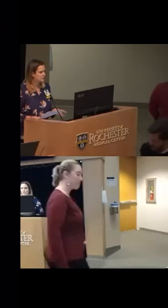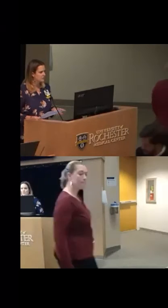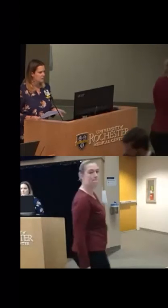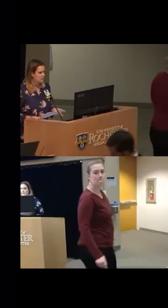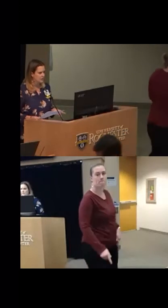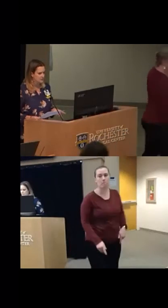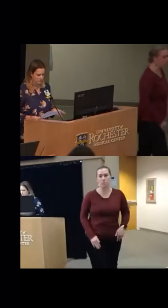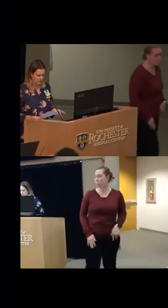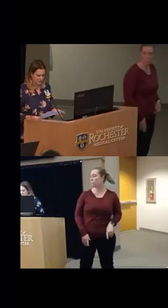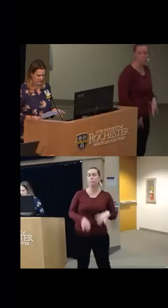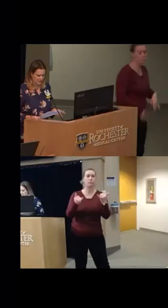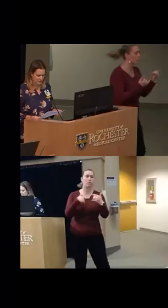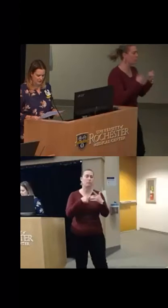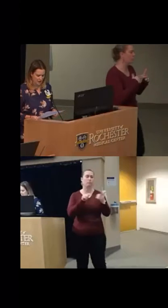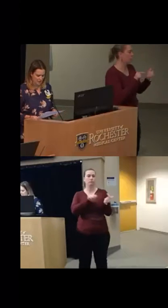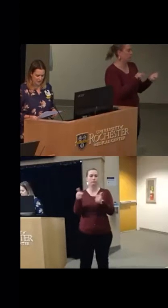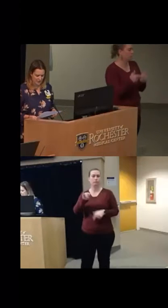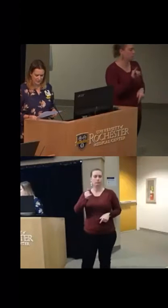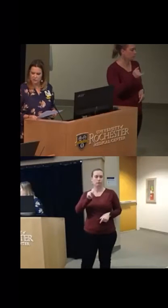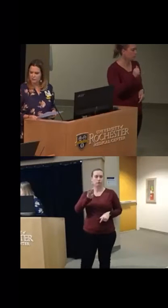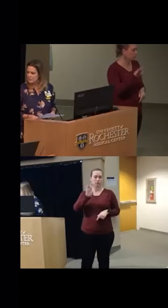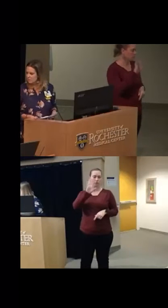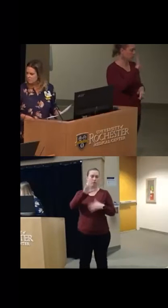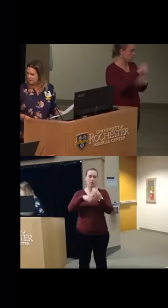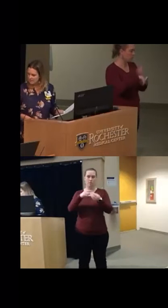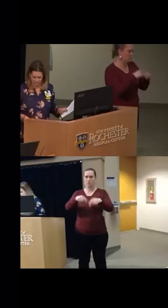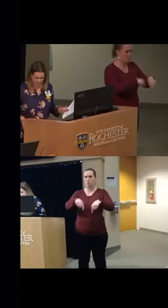the University of Rochester specifically um and the types of services we provide through